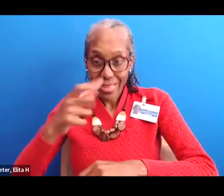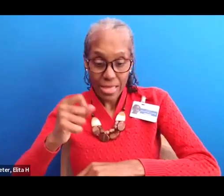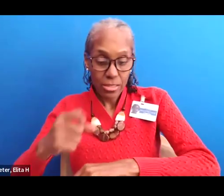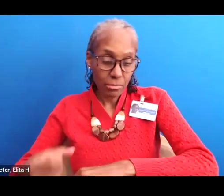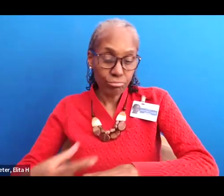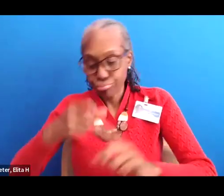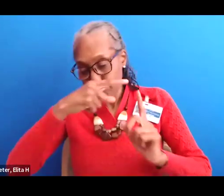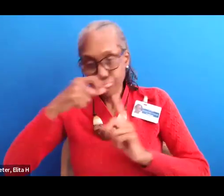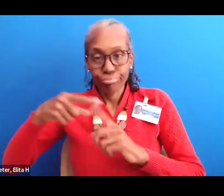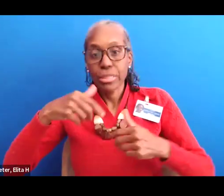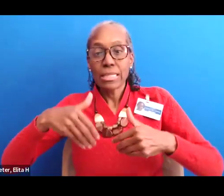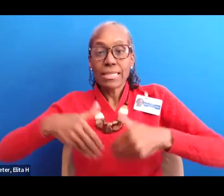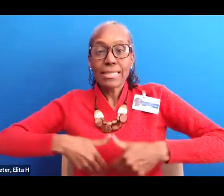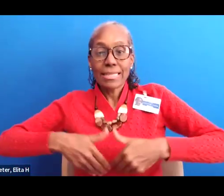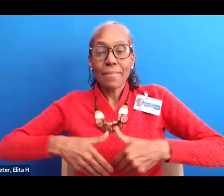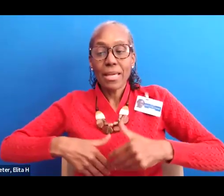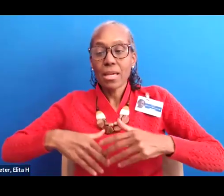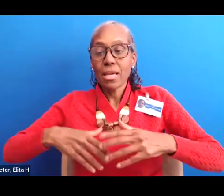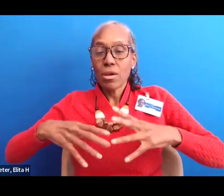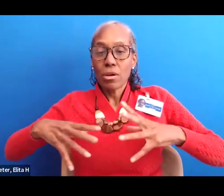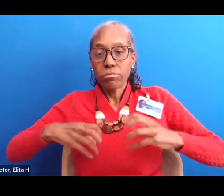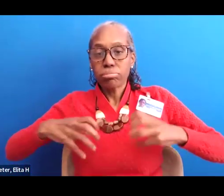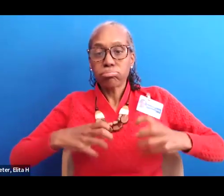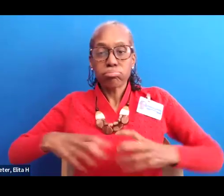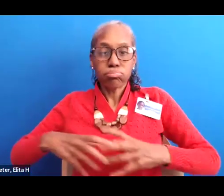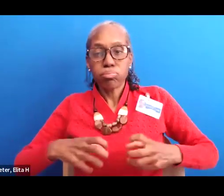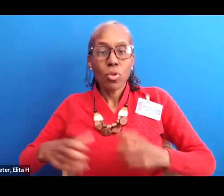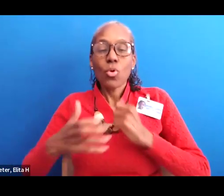helps your bowel function. That's a good place to start.